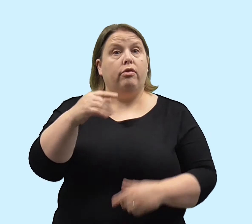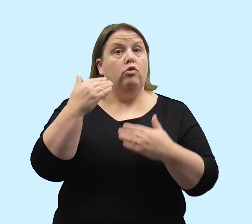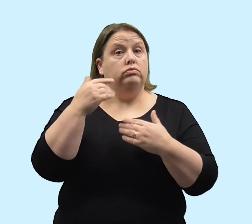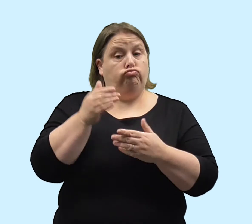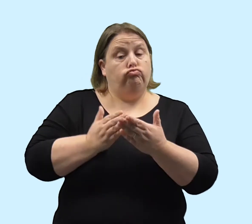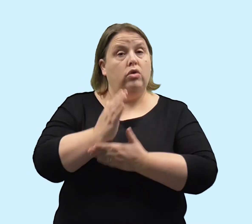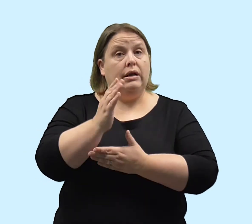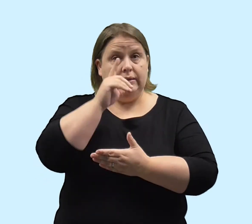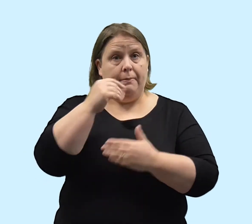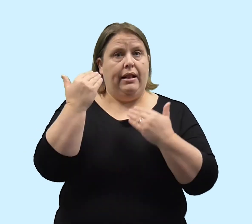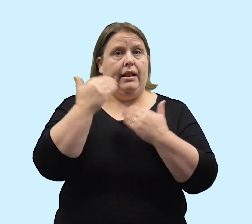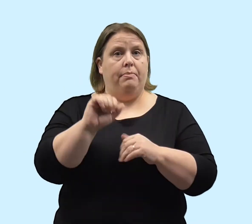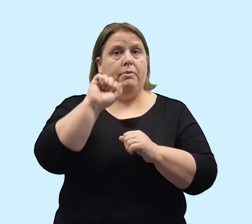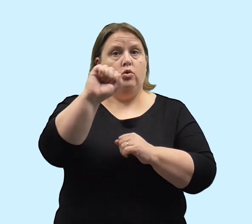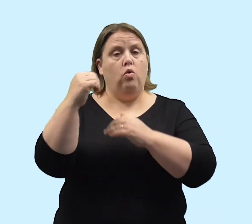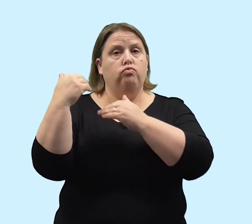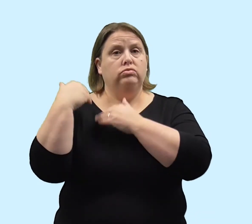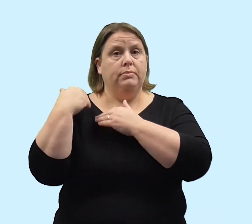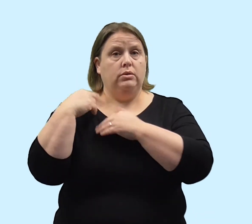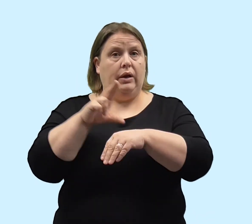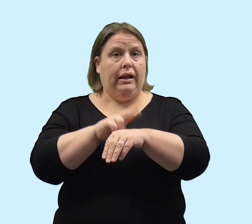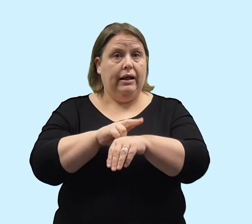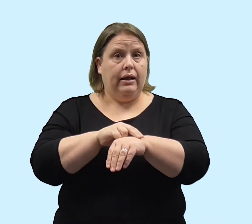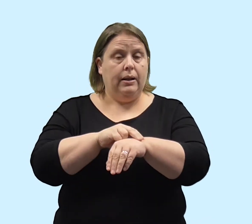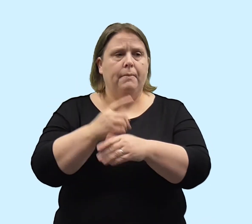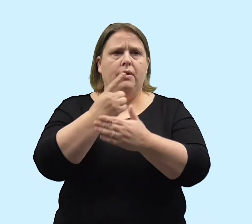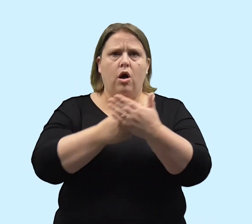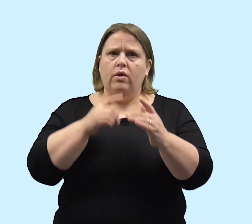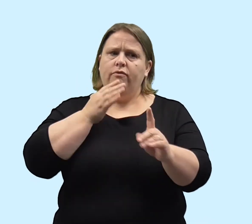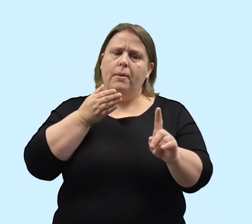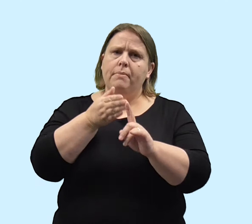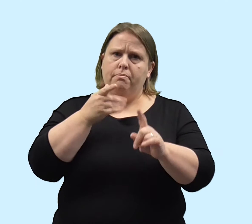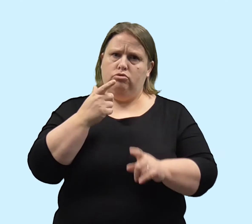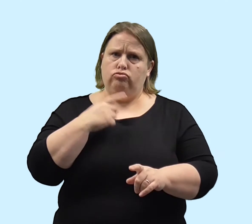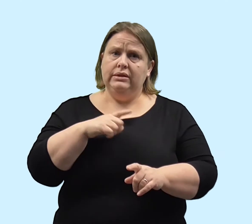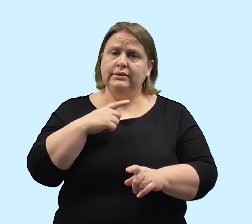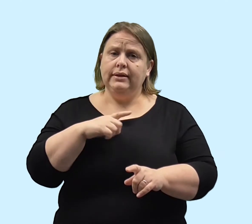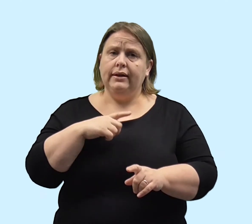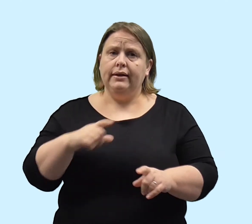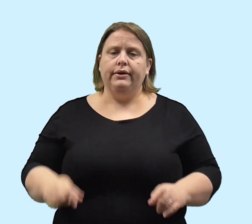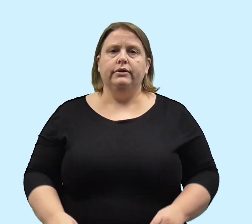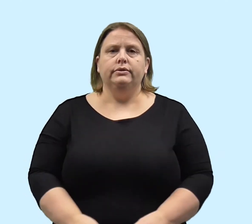These rights can be limited by your responsible clinician, but only for a specific reason.